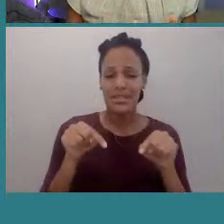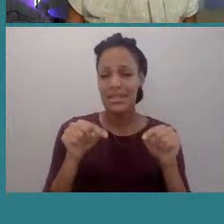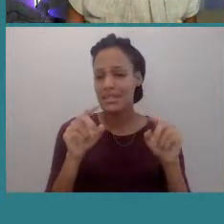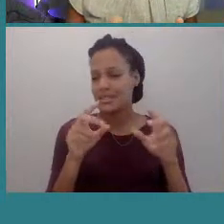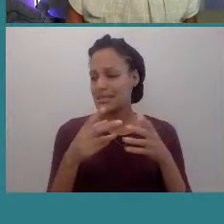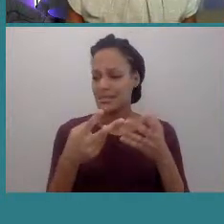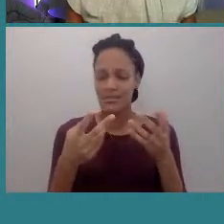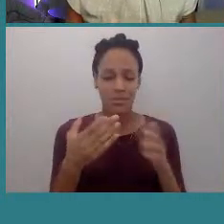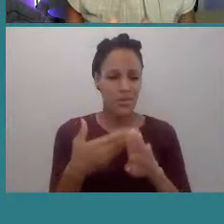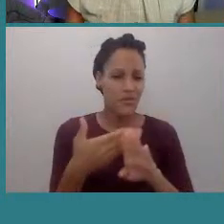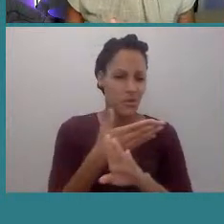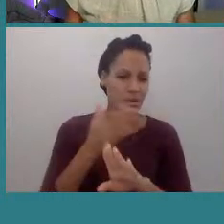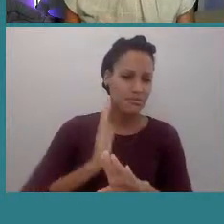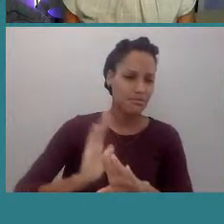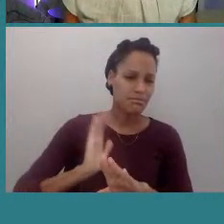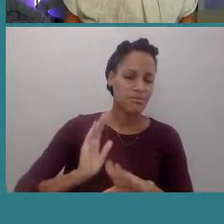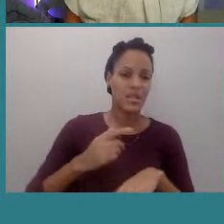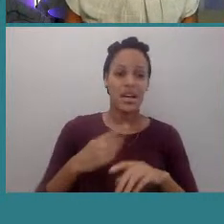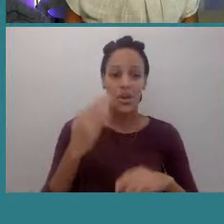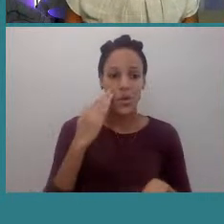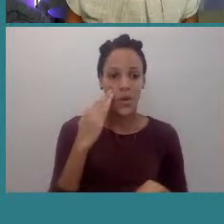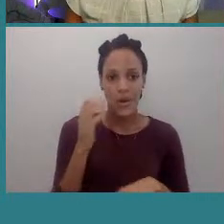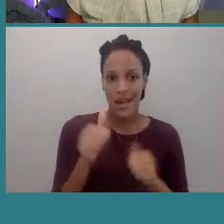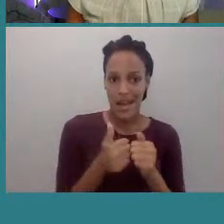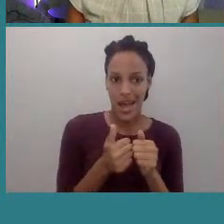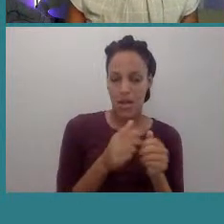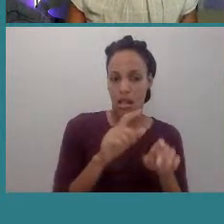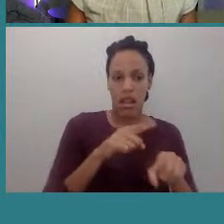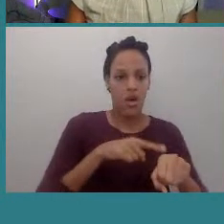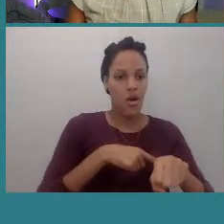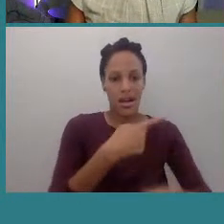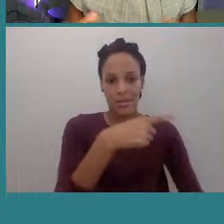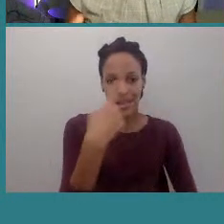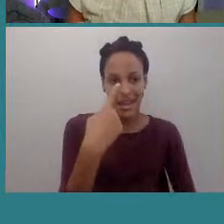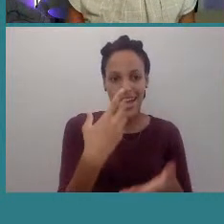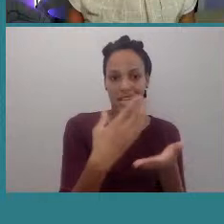of how long the Black dollar stays in some community, but that fact of the matter is